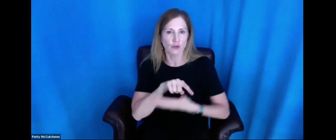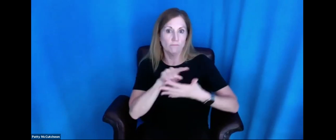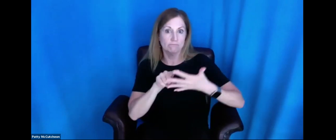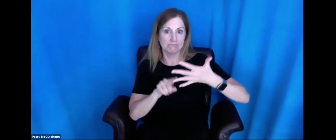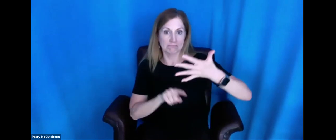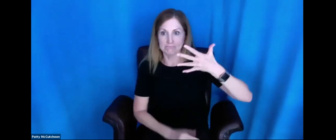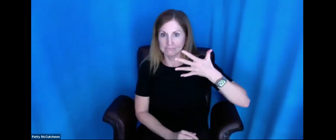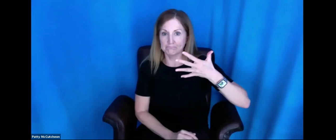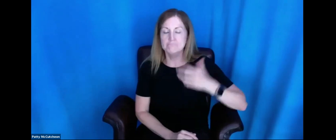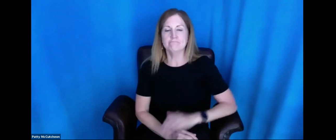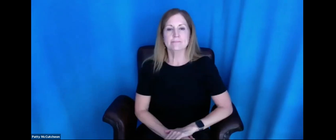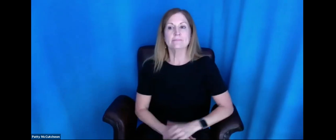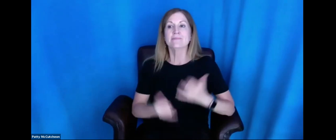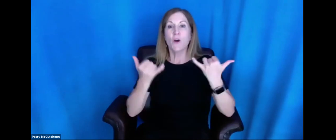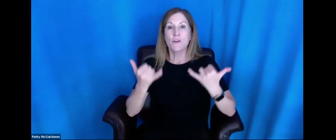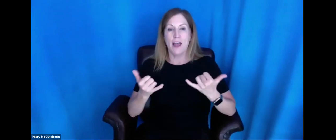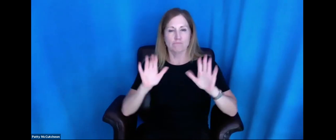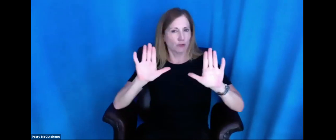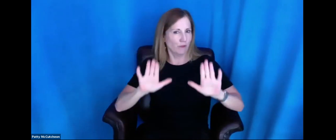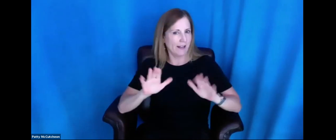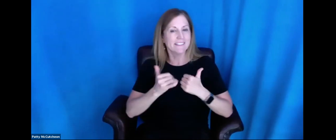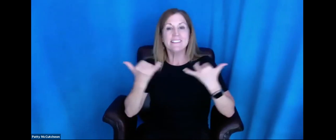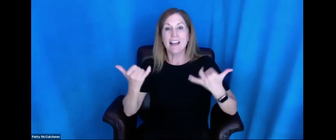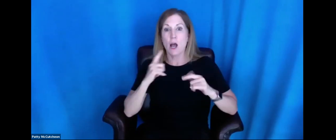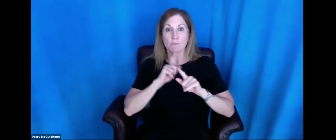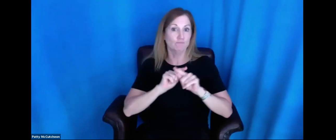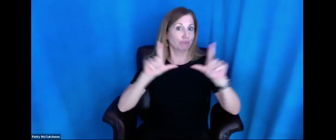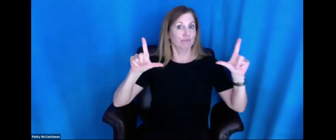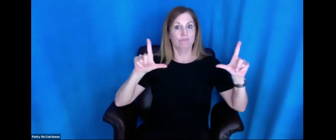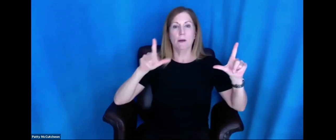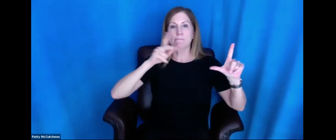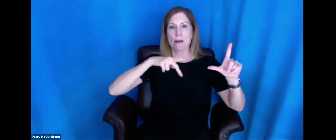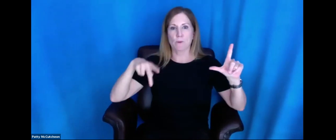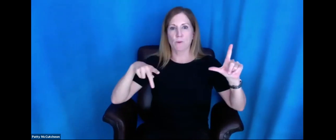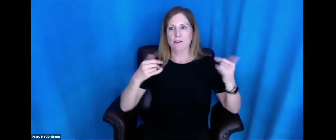So I am going to share my screen. I'm sorry, Nasser?